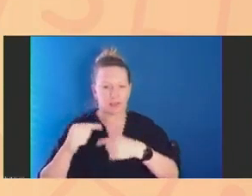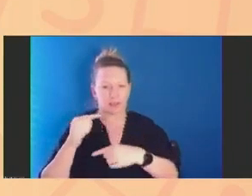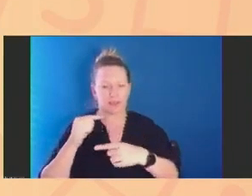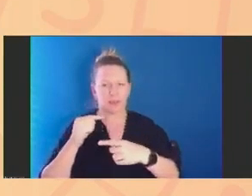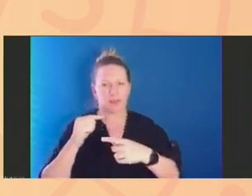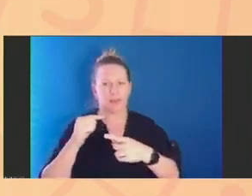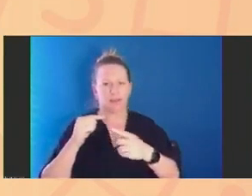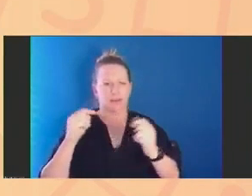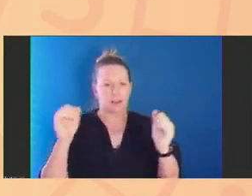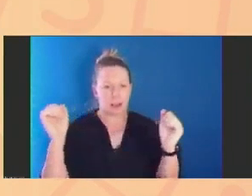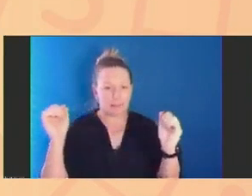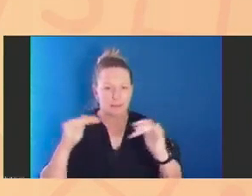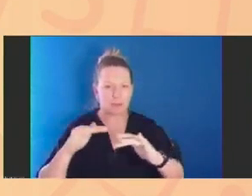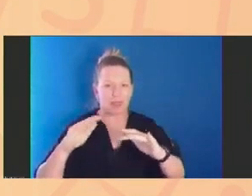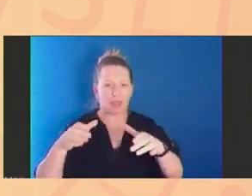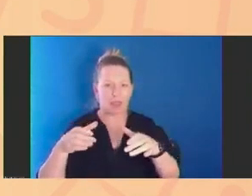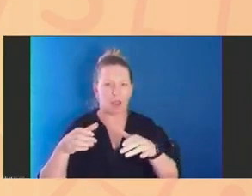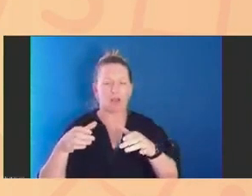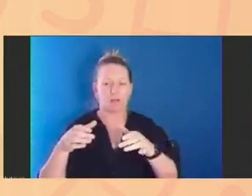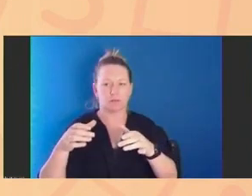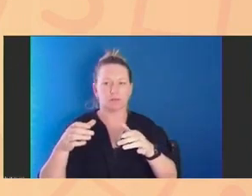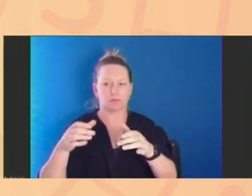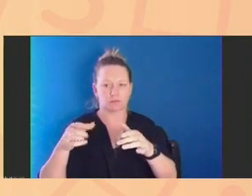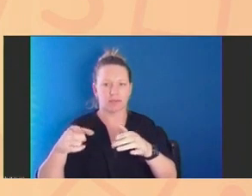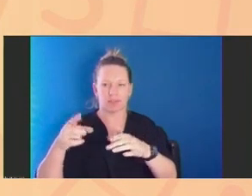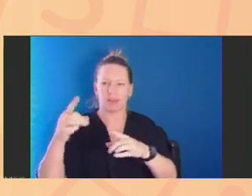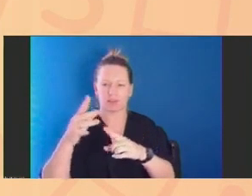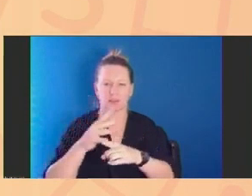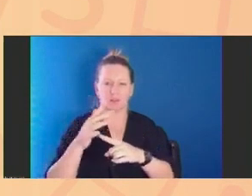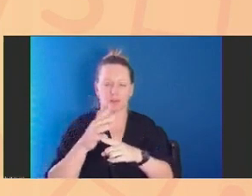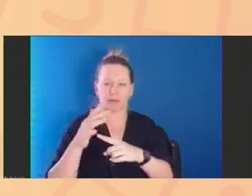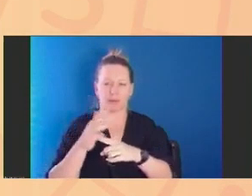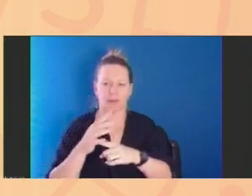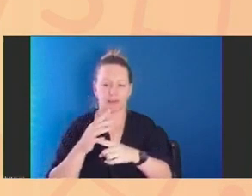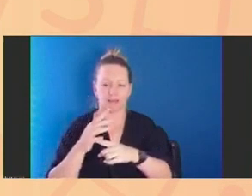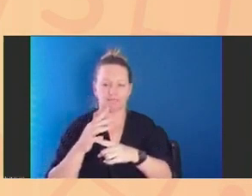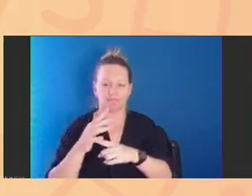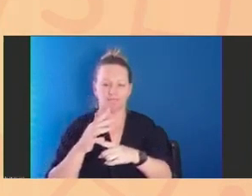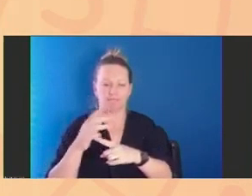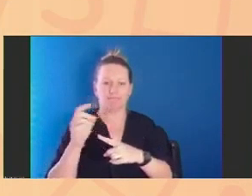together with elderly and that's important places we see and find.